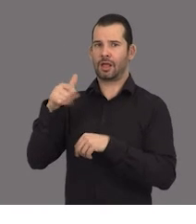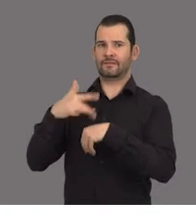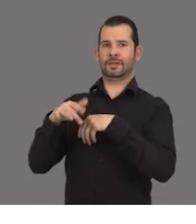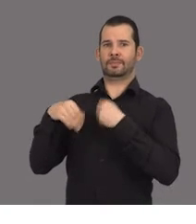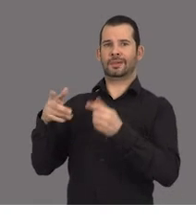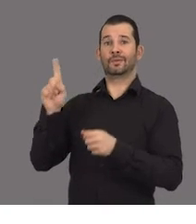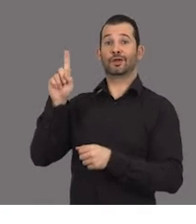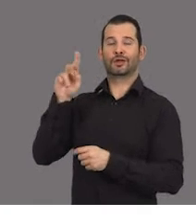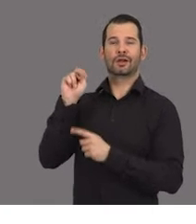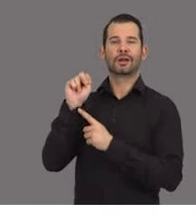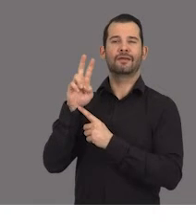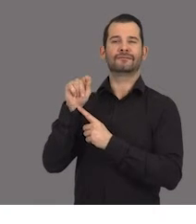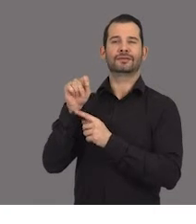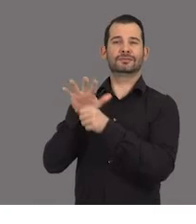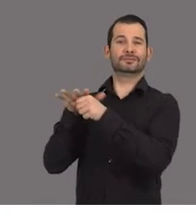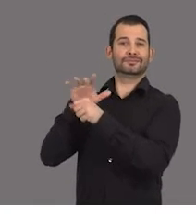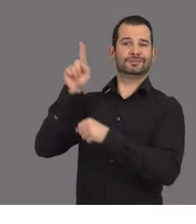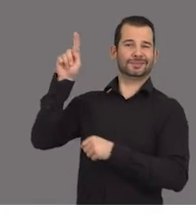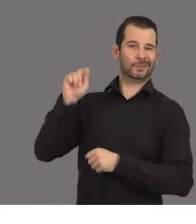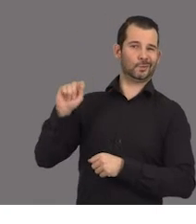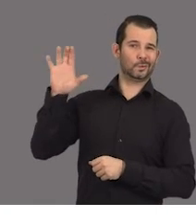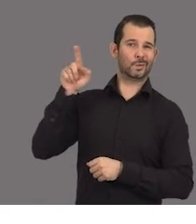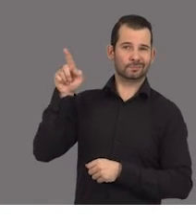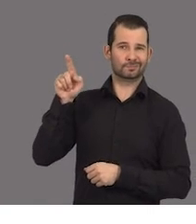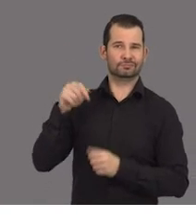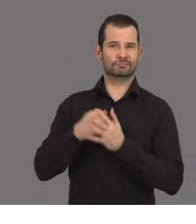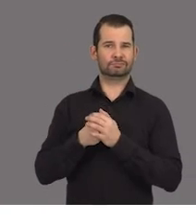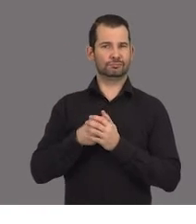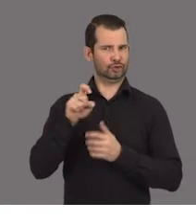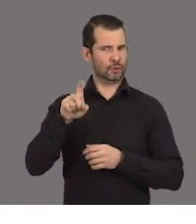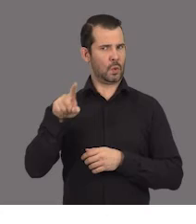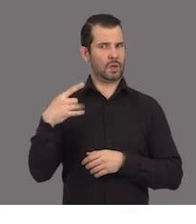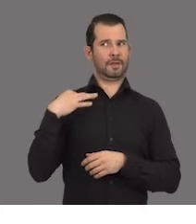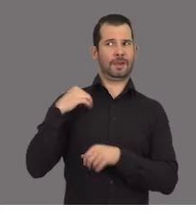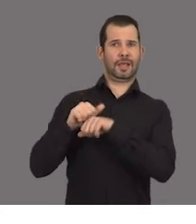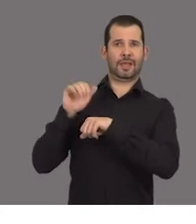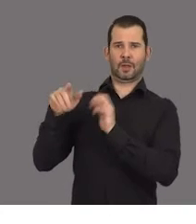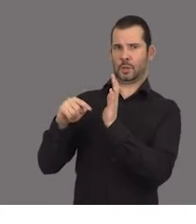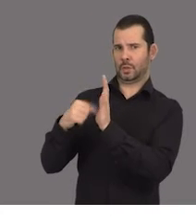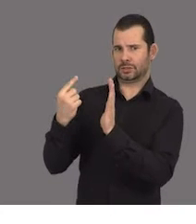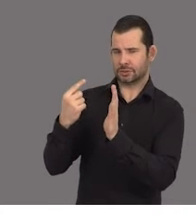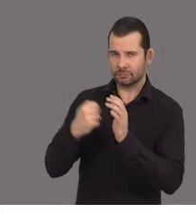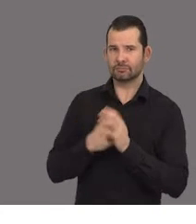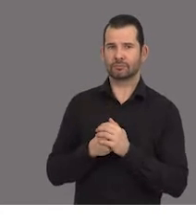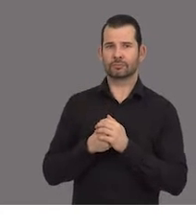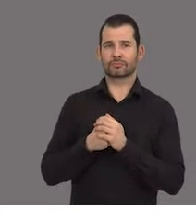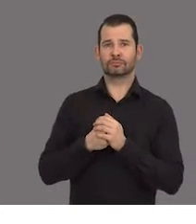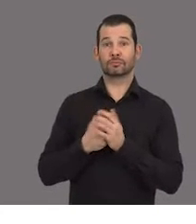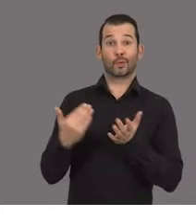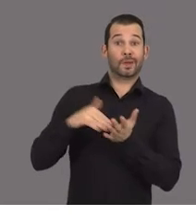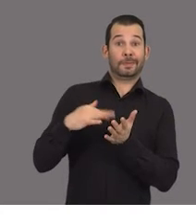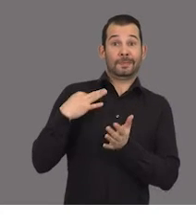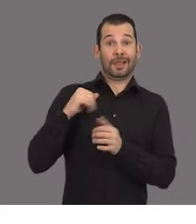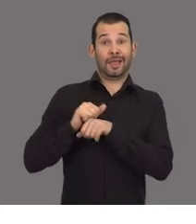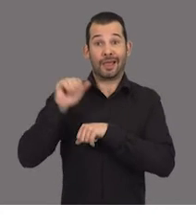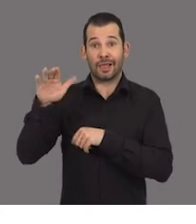You should only apply once. Re-applying using a different method may cause a delay in getting your payments.